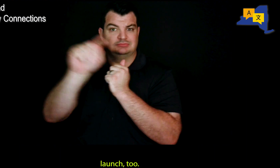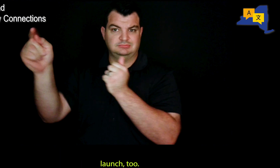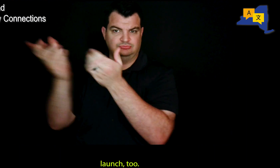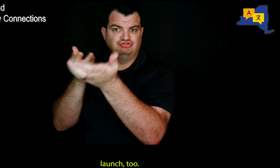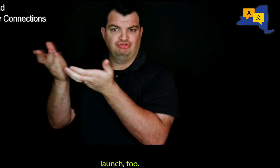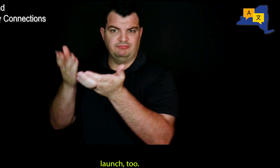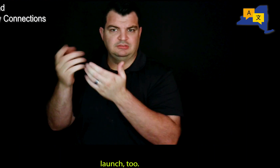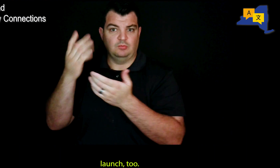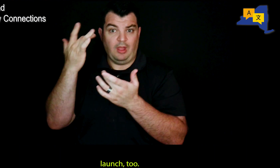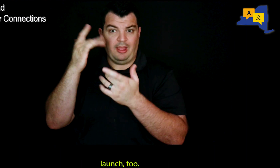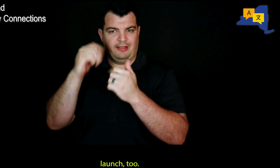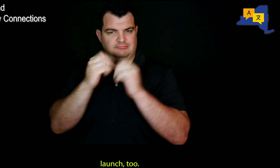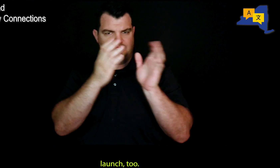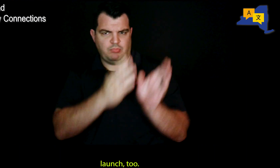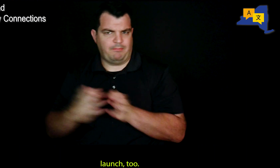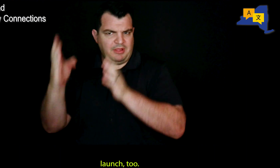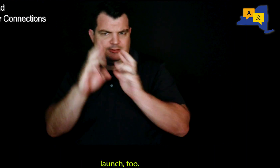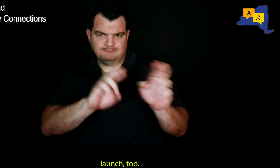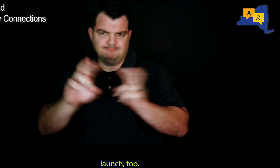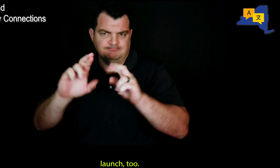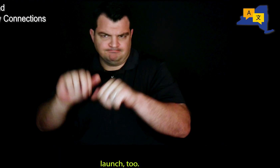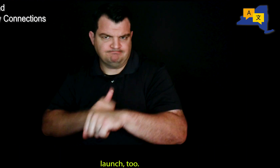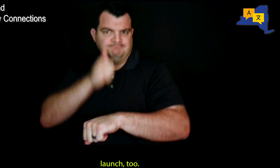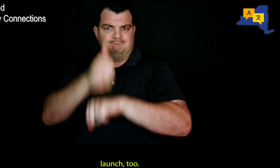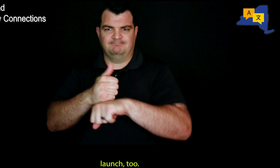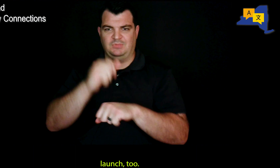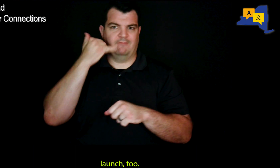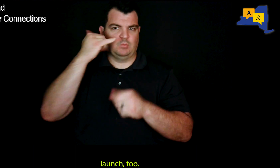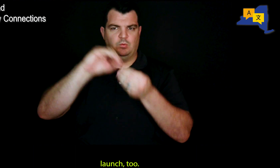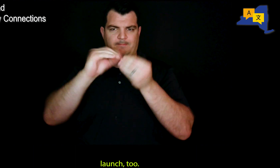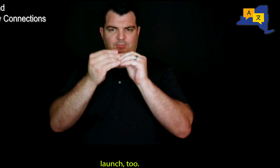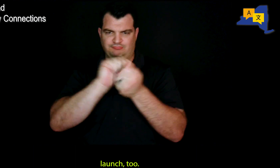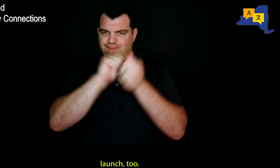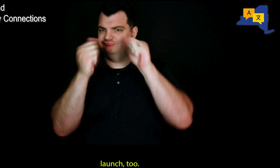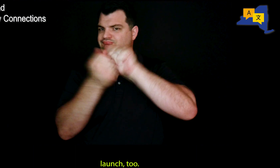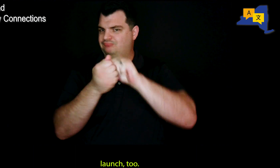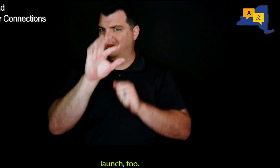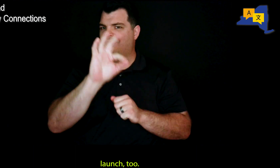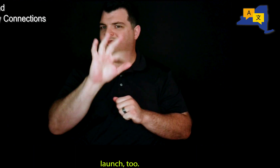launch, too.